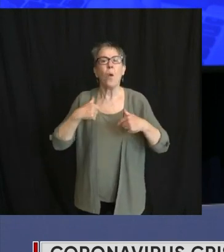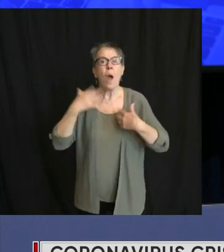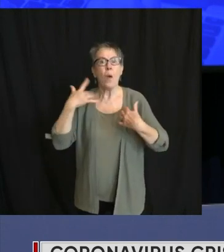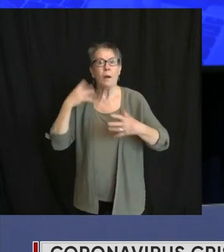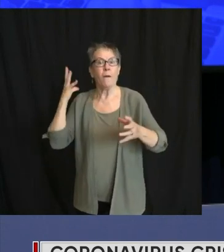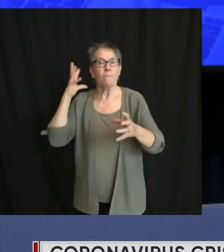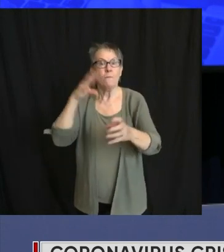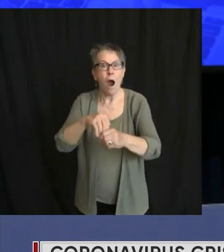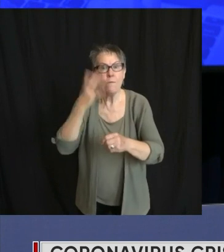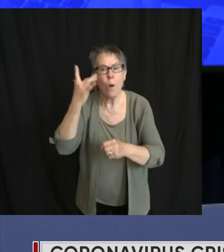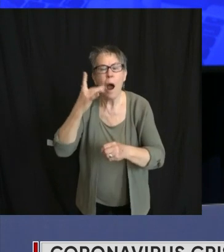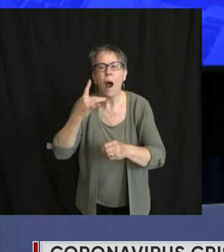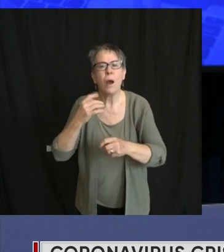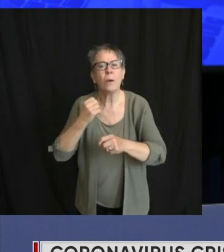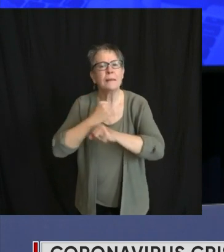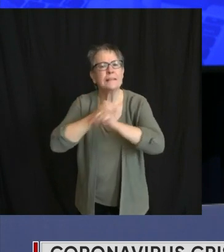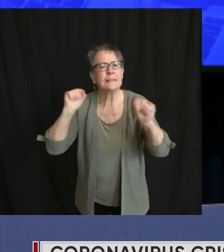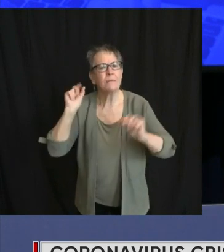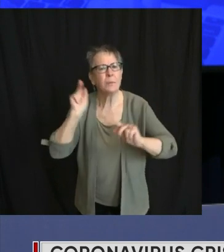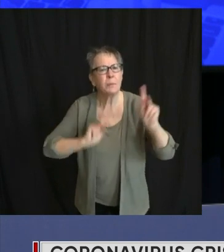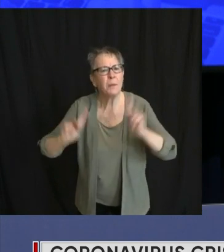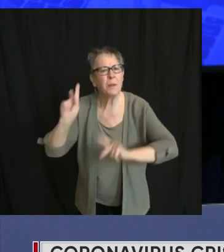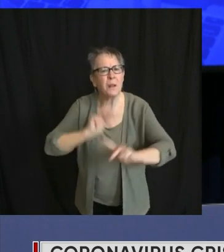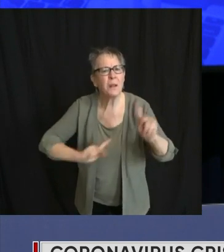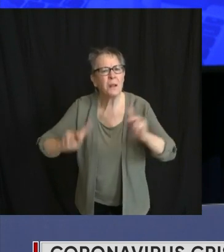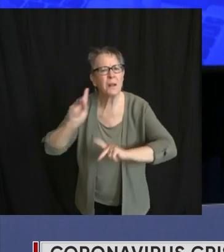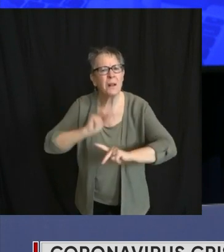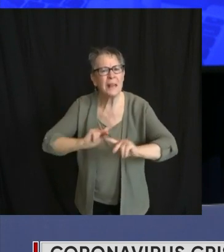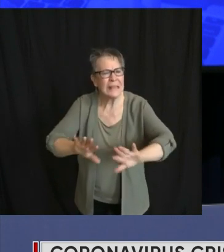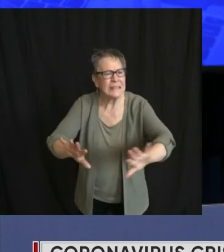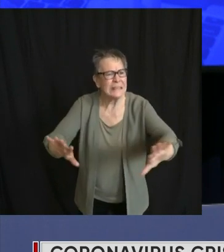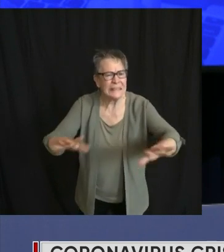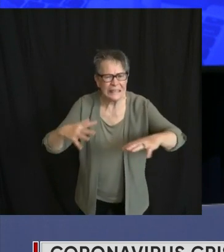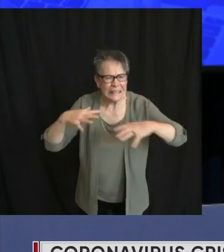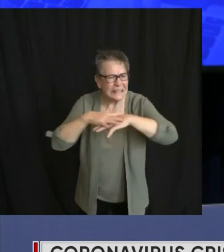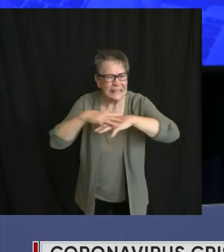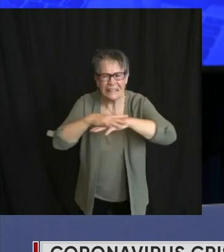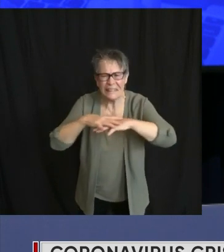AT THE FOREFRONT. I THINK IT IS FAIR TO SAY THEY